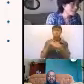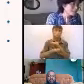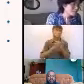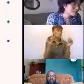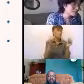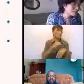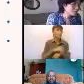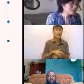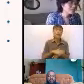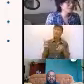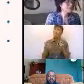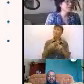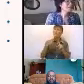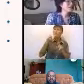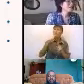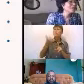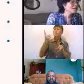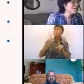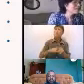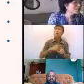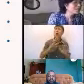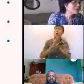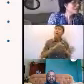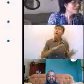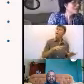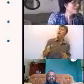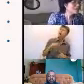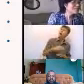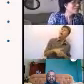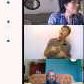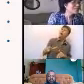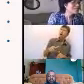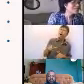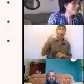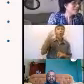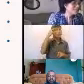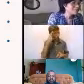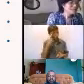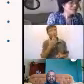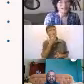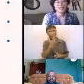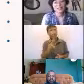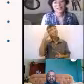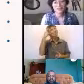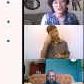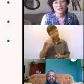period where the woman of colour feels welcomed, needed and happy. And this is a tokenized